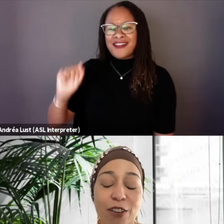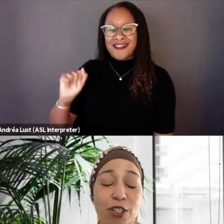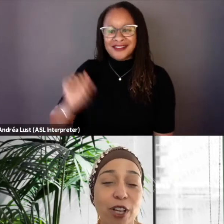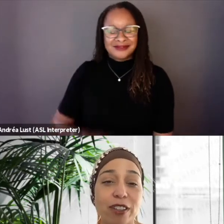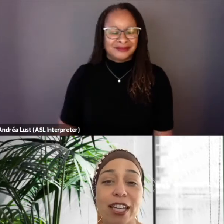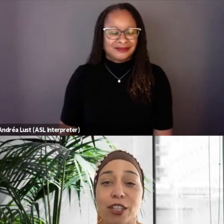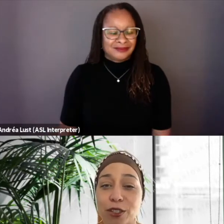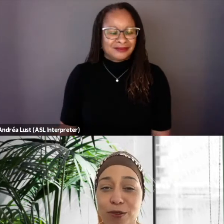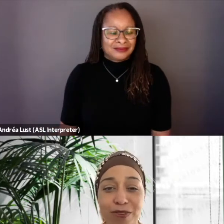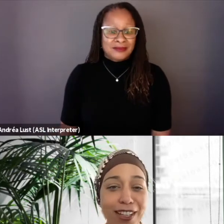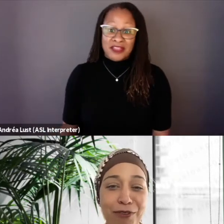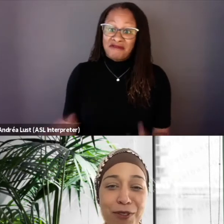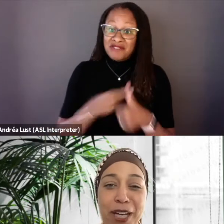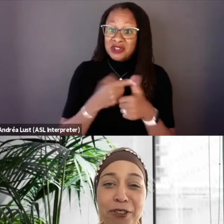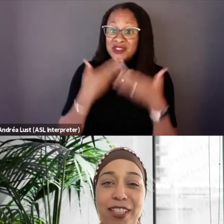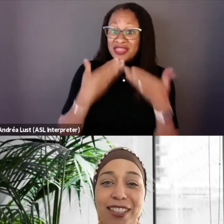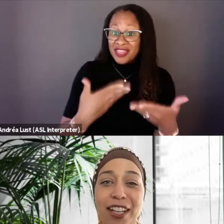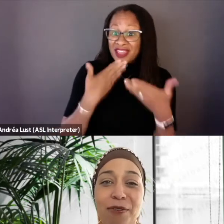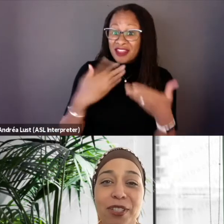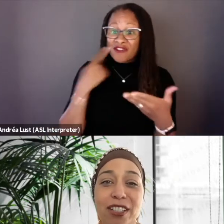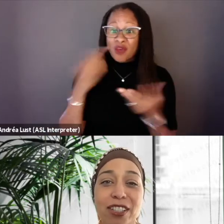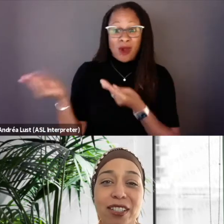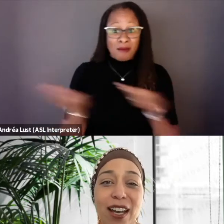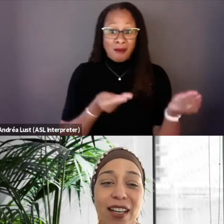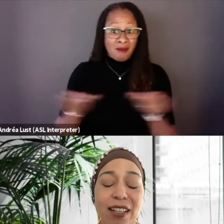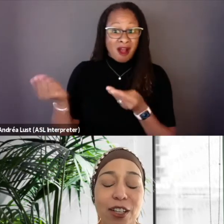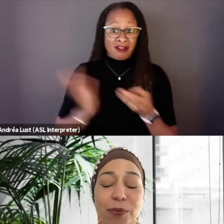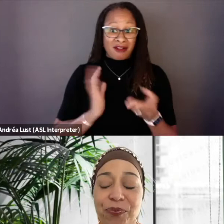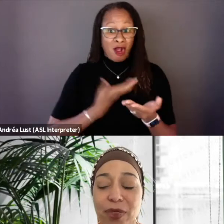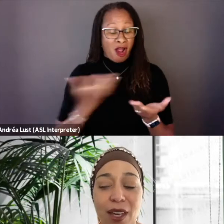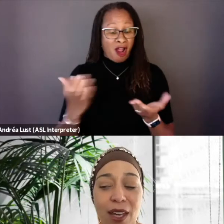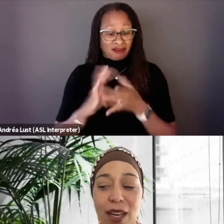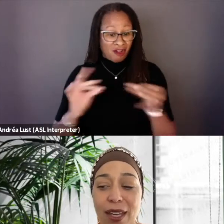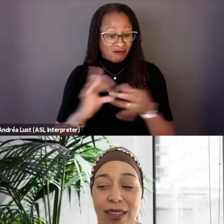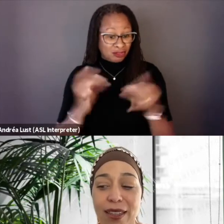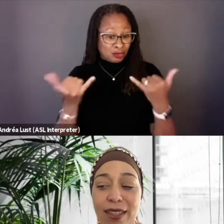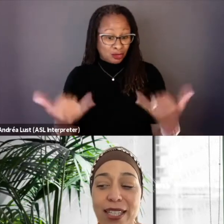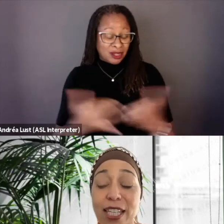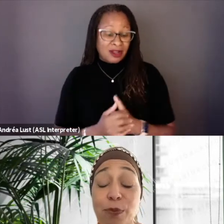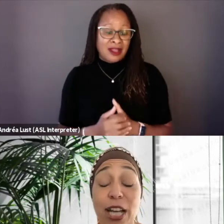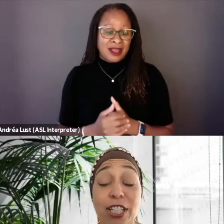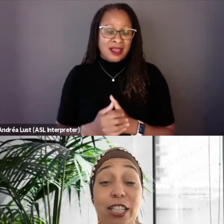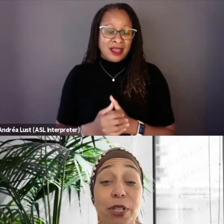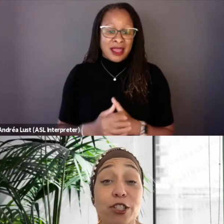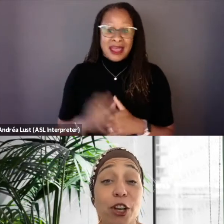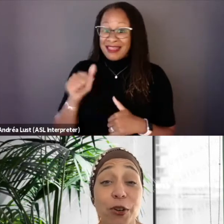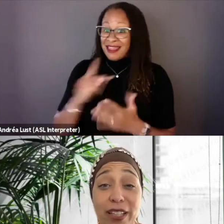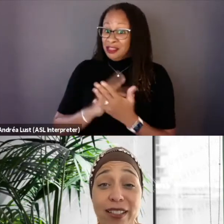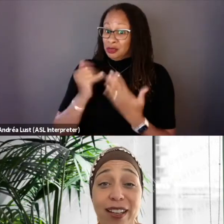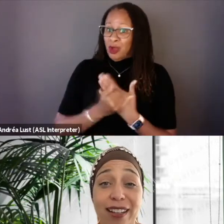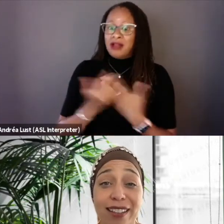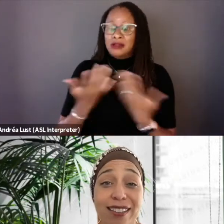First of all, thank you for moderating this conversation. This project has been a journey.